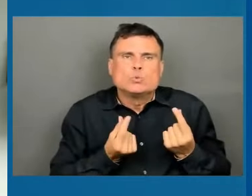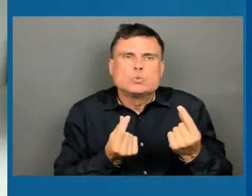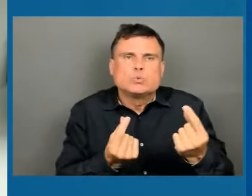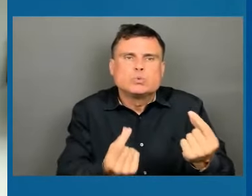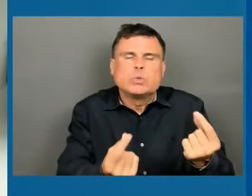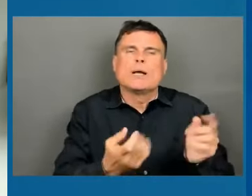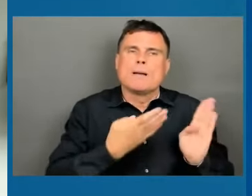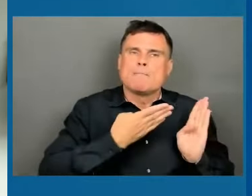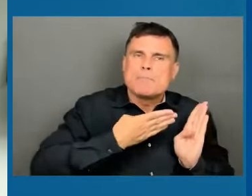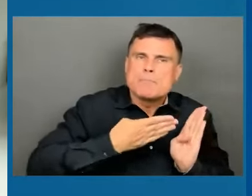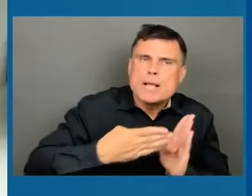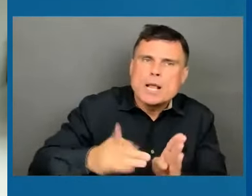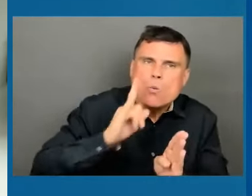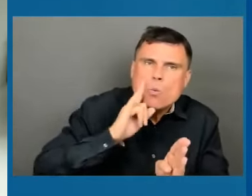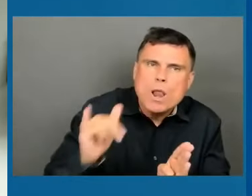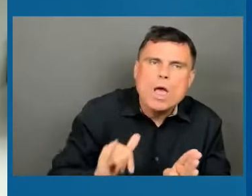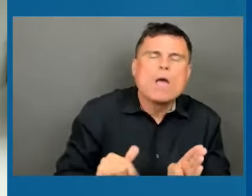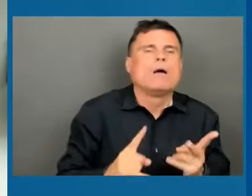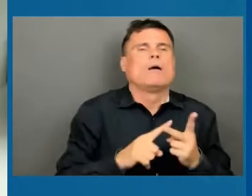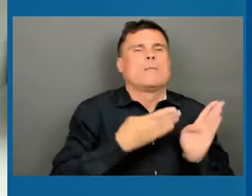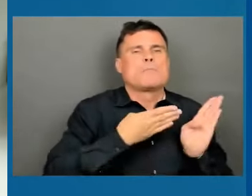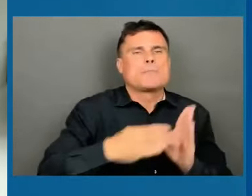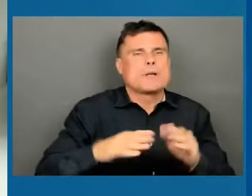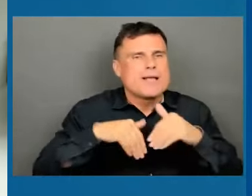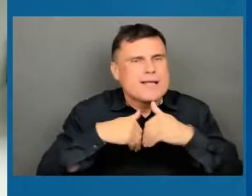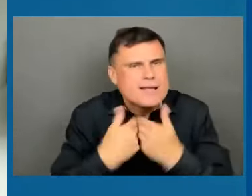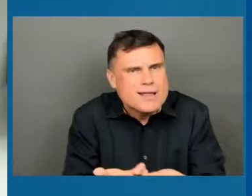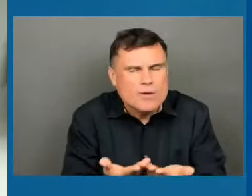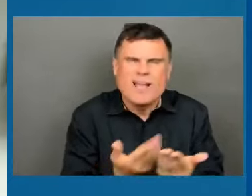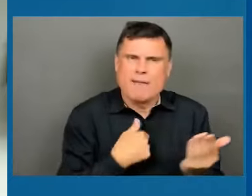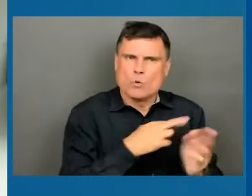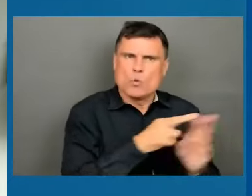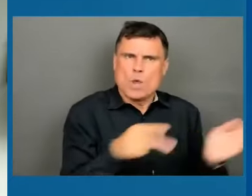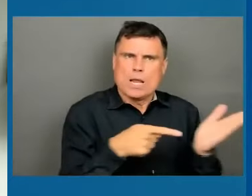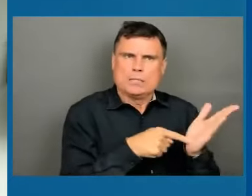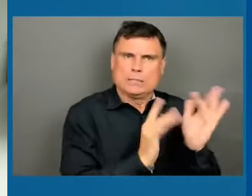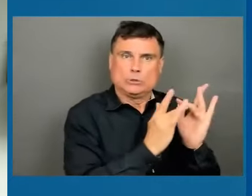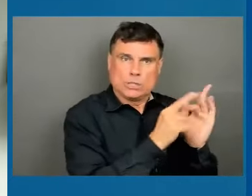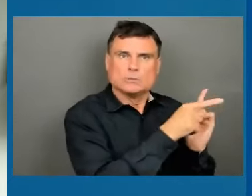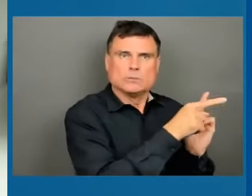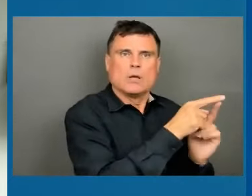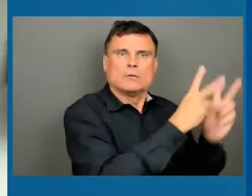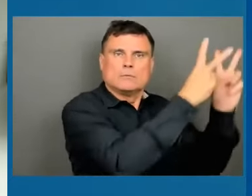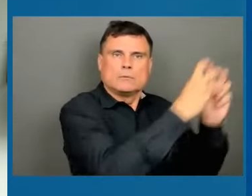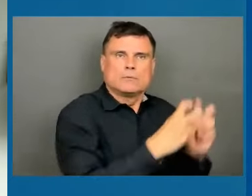certainly do rely on sophisticated communication